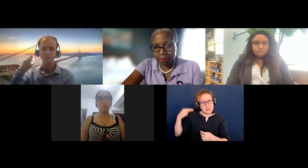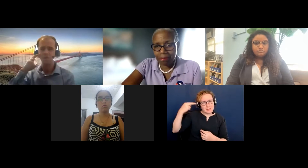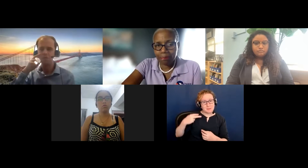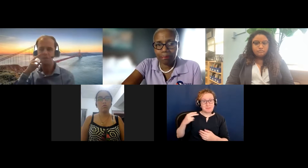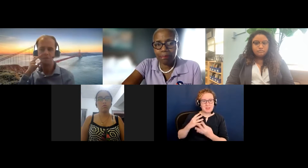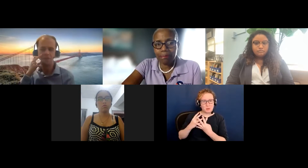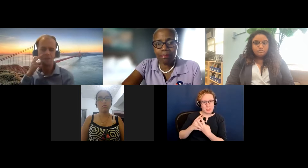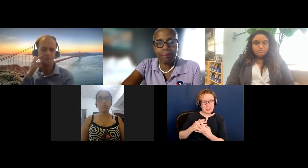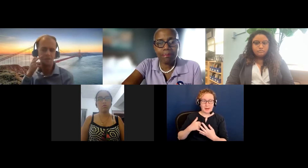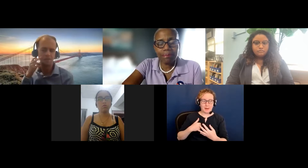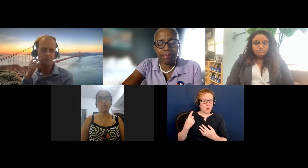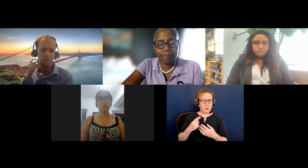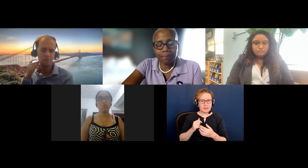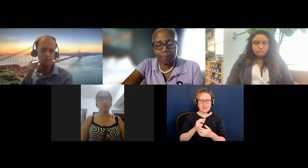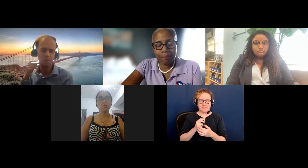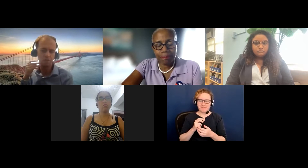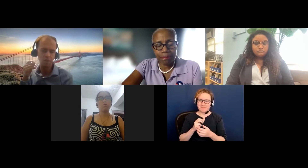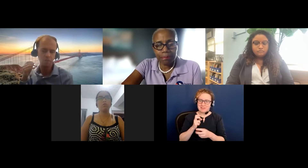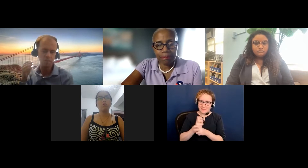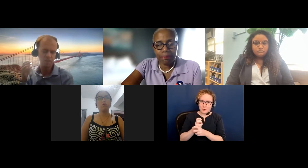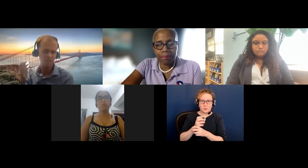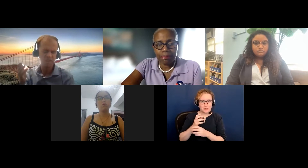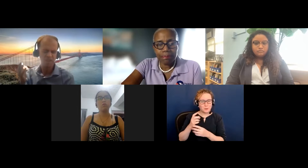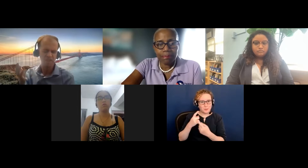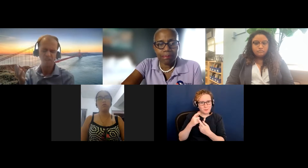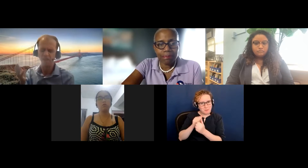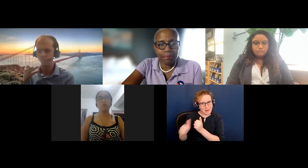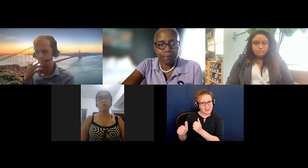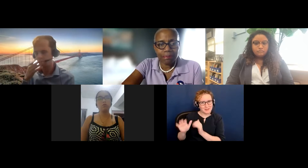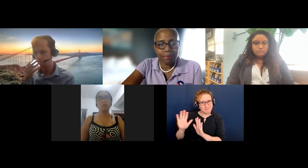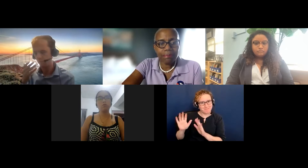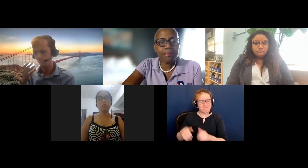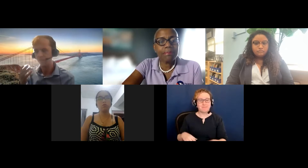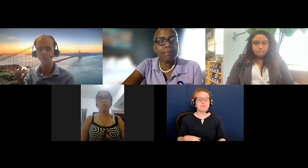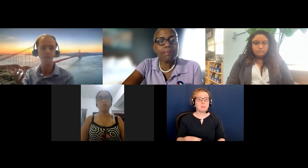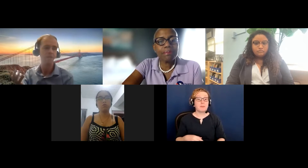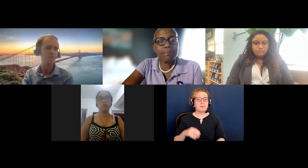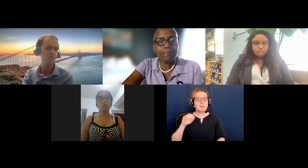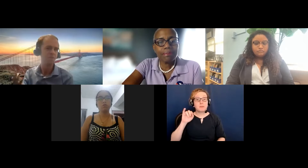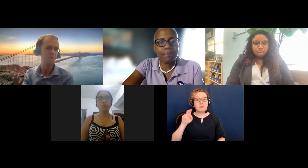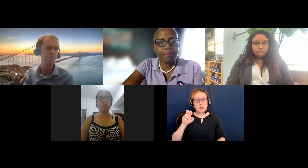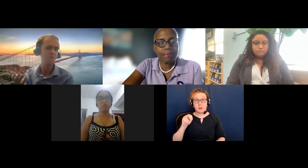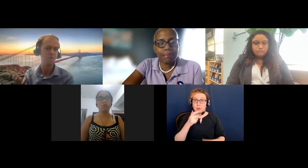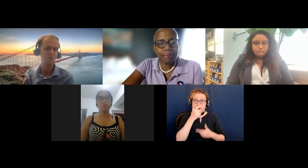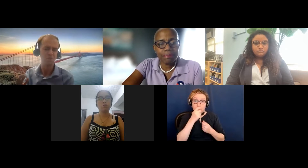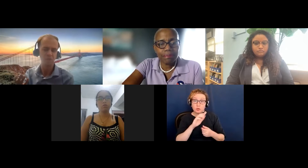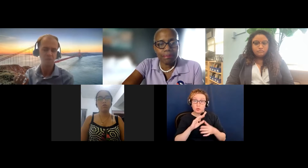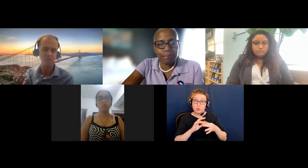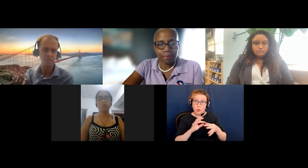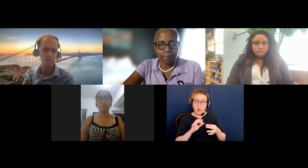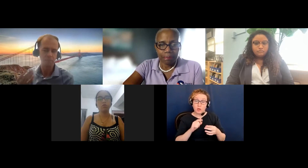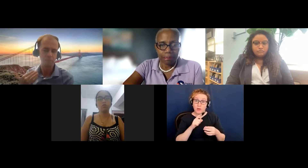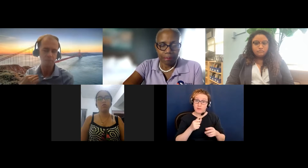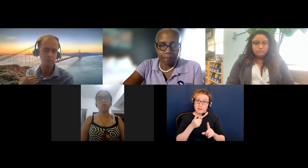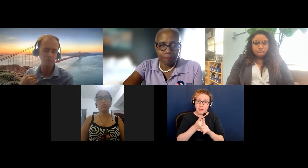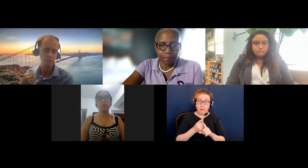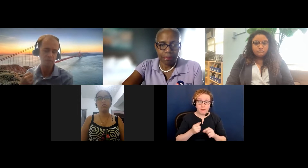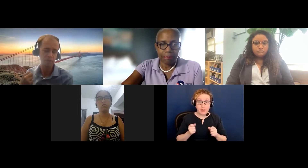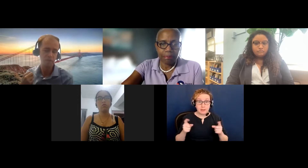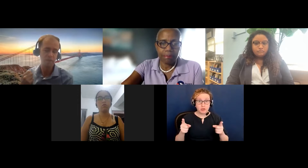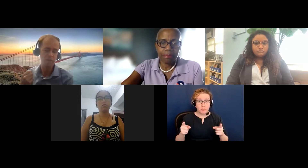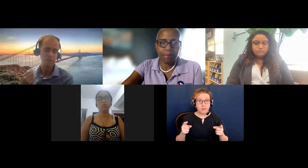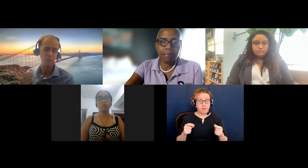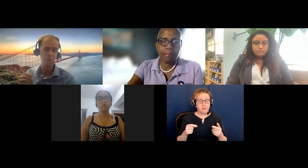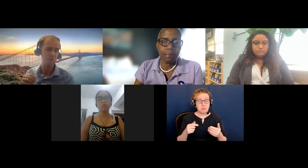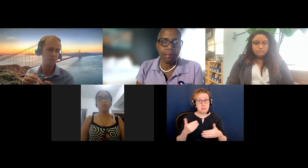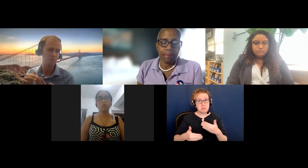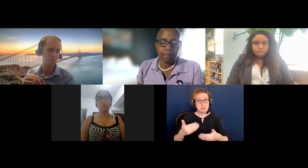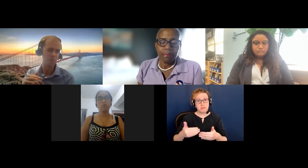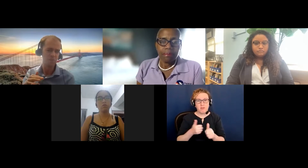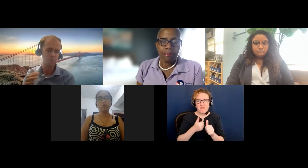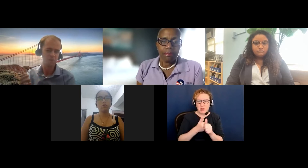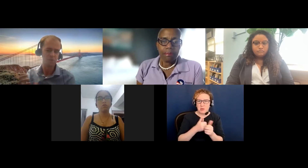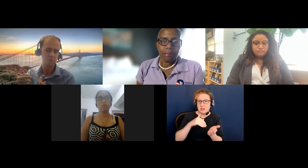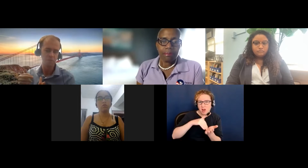your story is that you took a lot of initiative with following your doctor's suggestions to